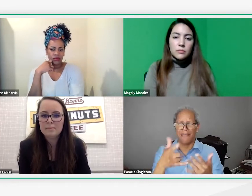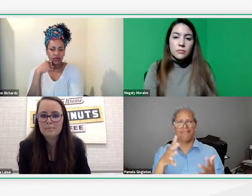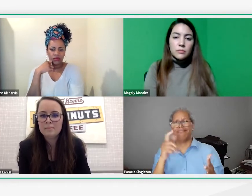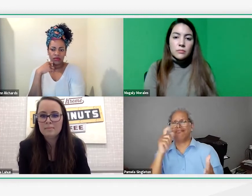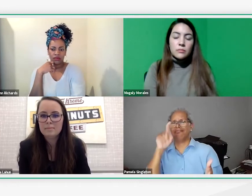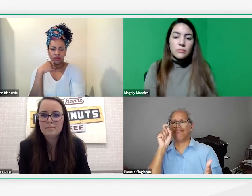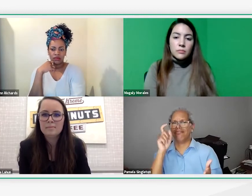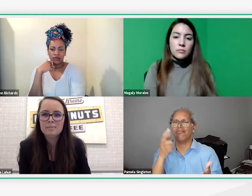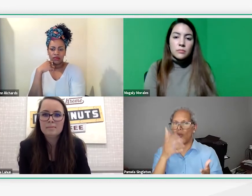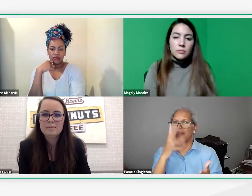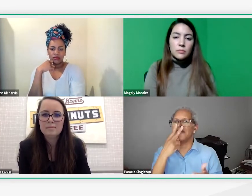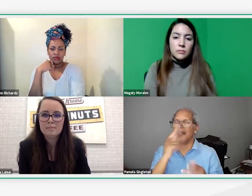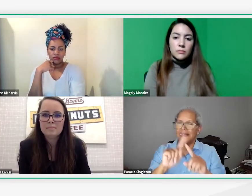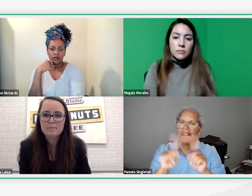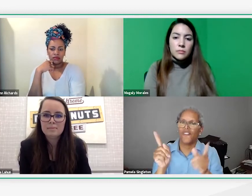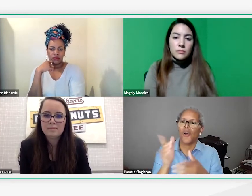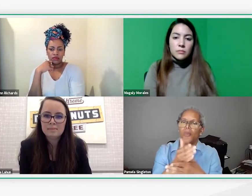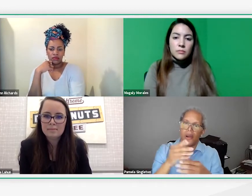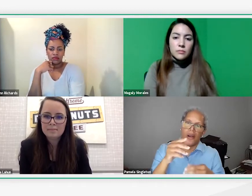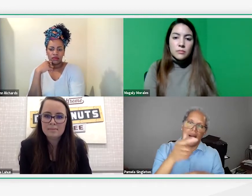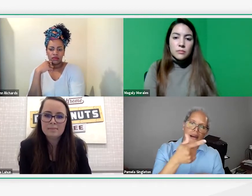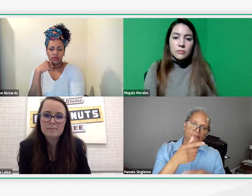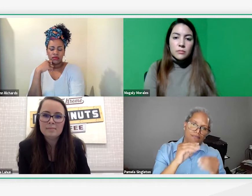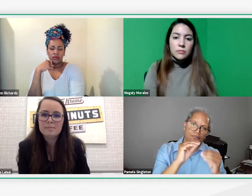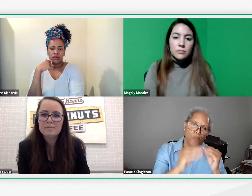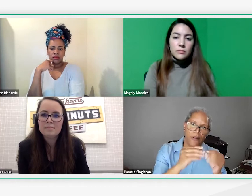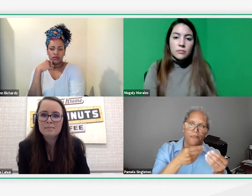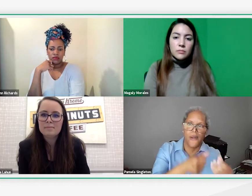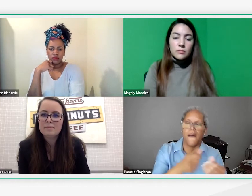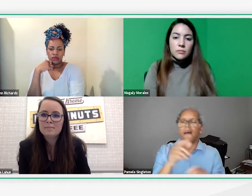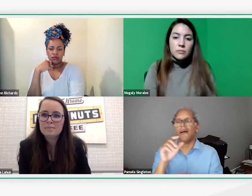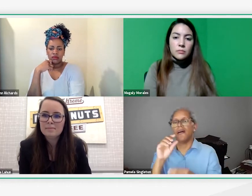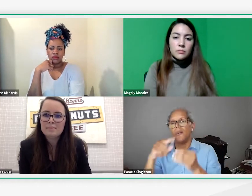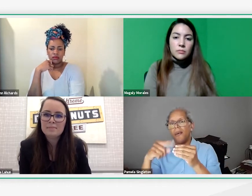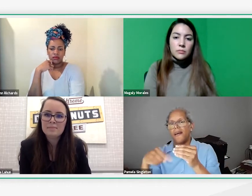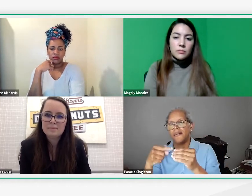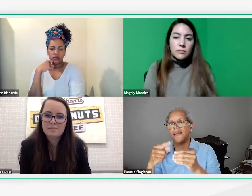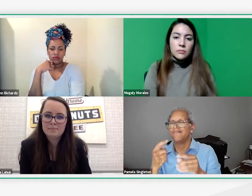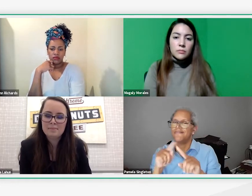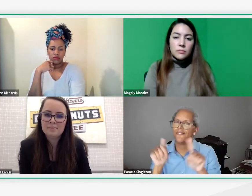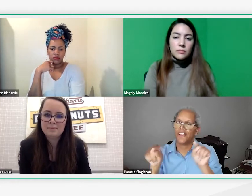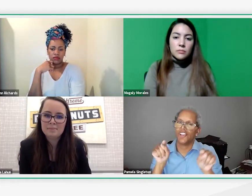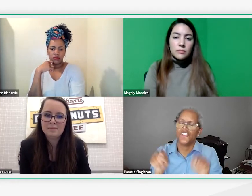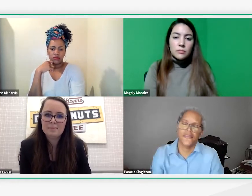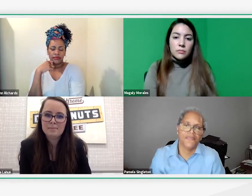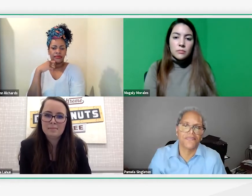You'll understand that a little bit clearer as we go down through the slides. And we'll talk about